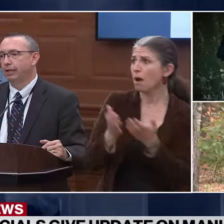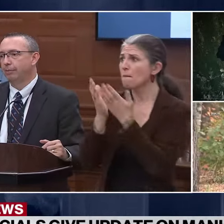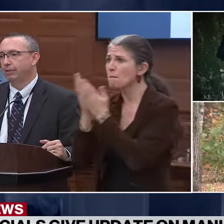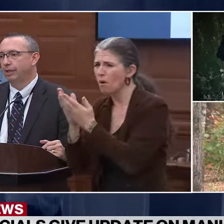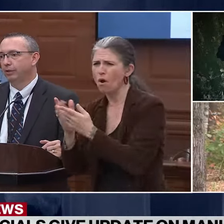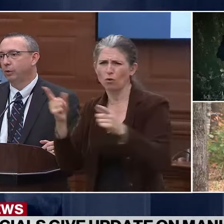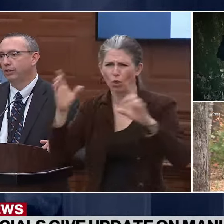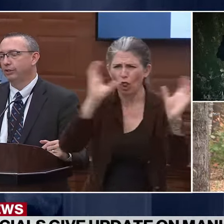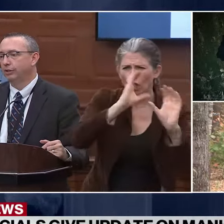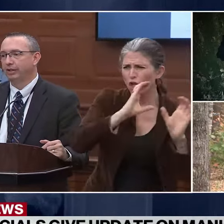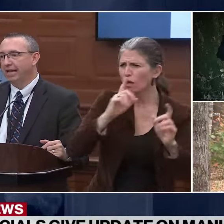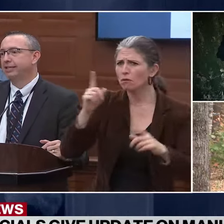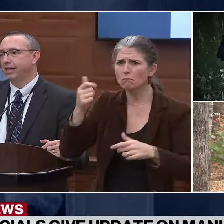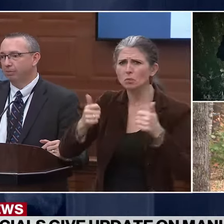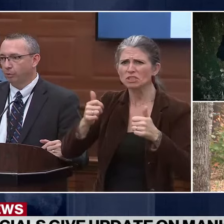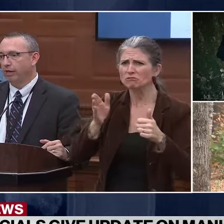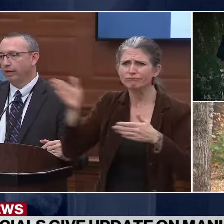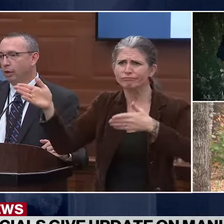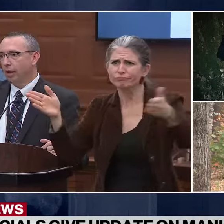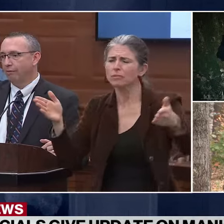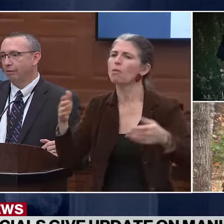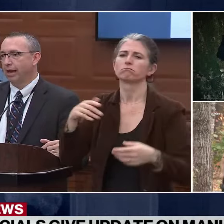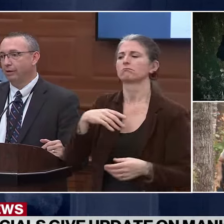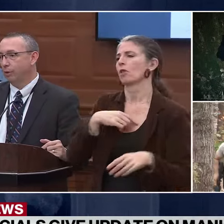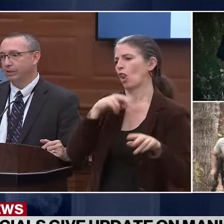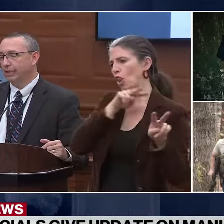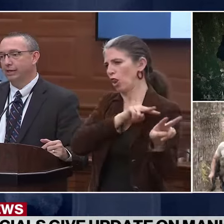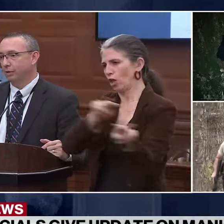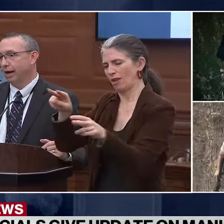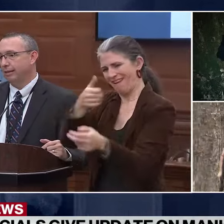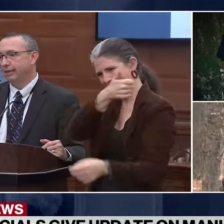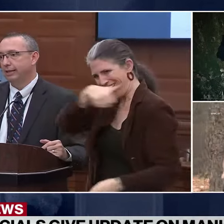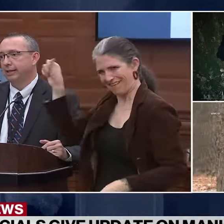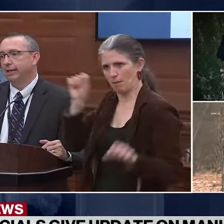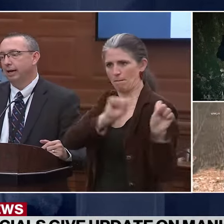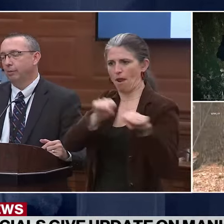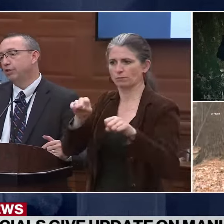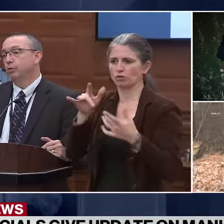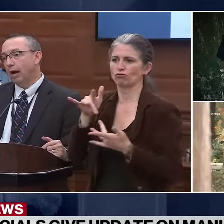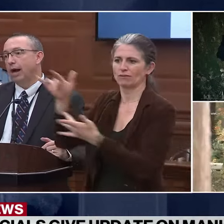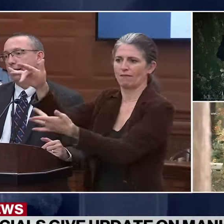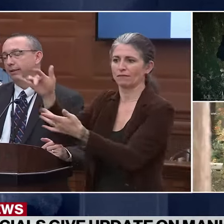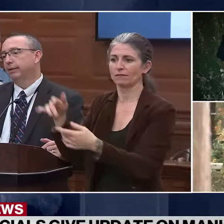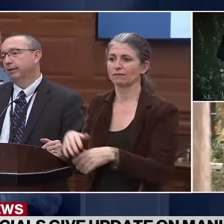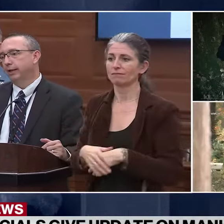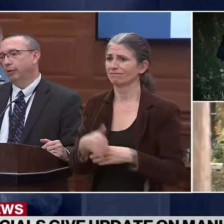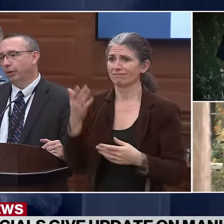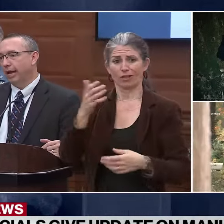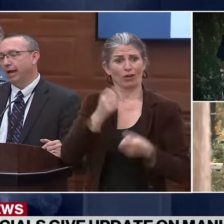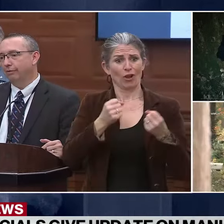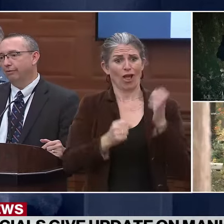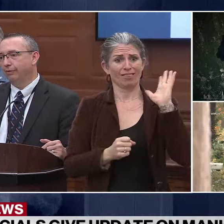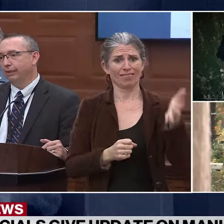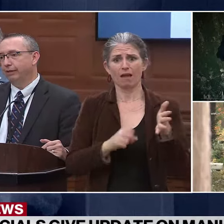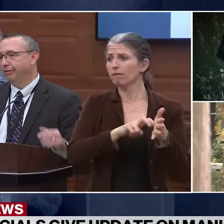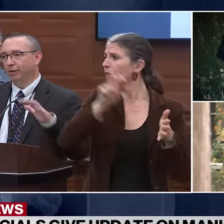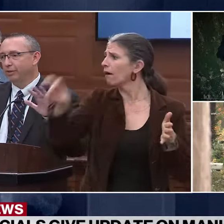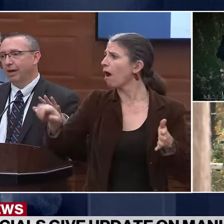OR MAY HAVE GONE ON BOARD AND GONE DOWN. ALL POSSIBILITIES ARE OPEN TO US. I DON'T HAVE ANYTHING SPECIFIC REFERENCE TO THAT PARTICULAR QUESTION OR NEXT STEPS.